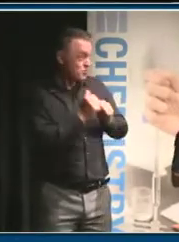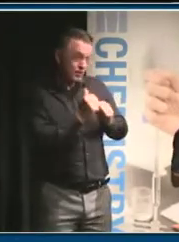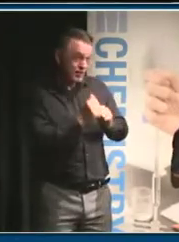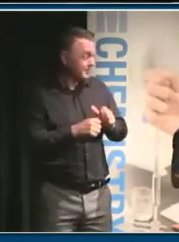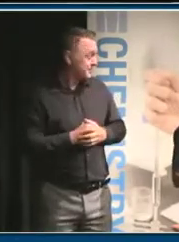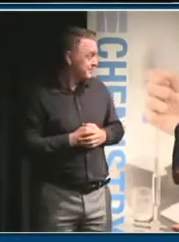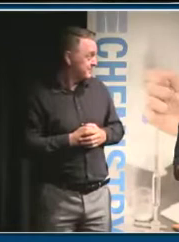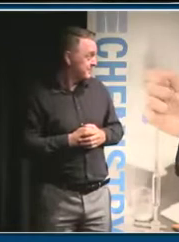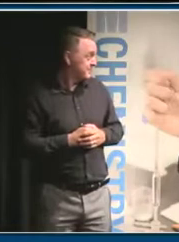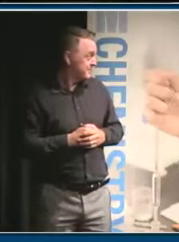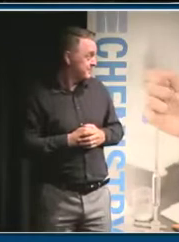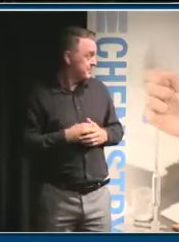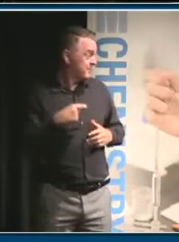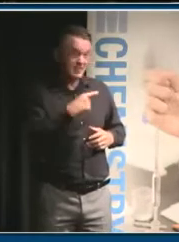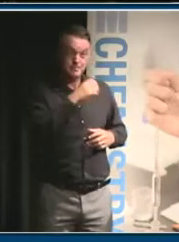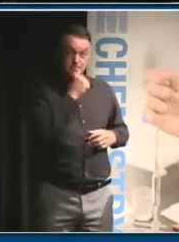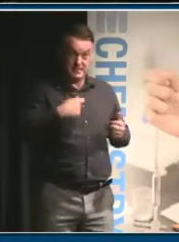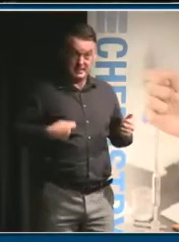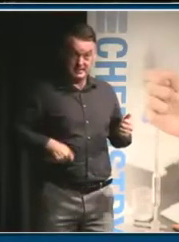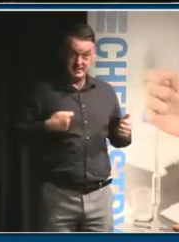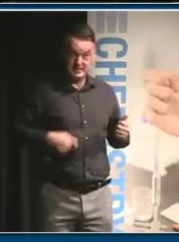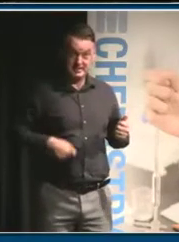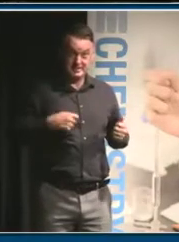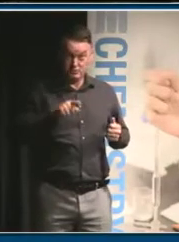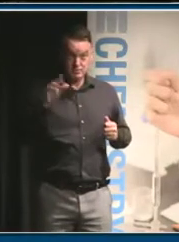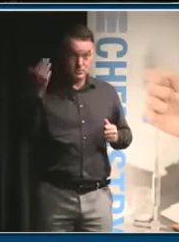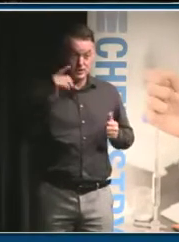this guy here that's playing guitar. If you've ever been to Las Vegas, the big billboards in